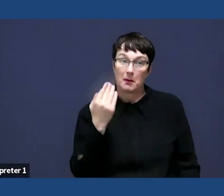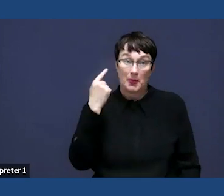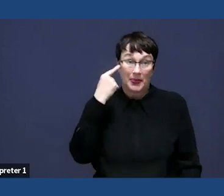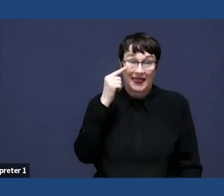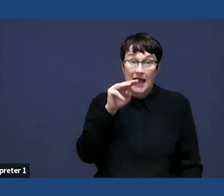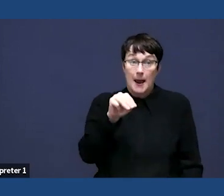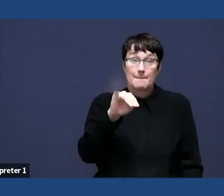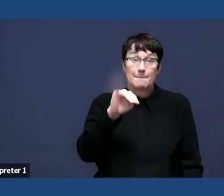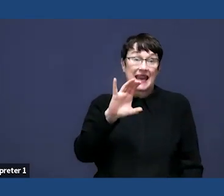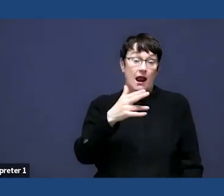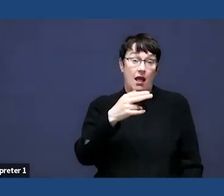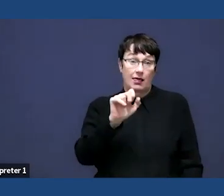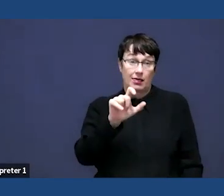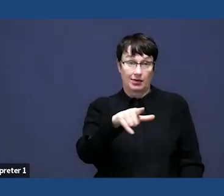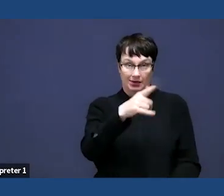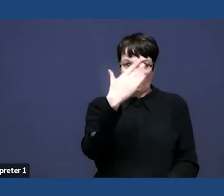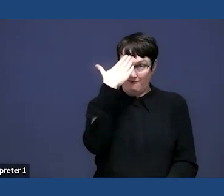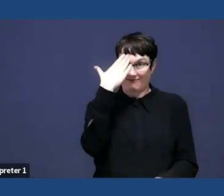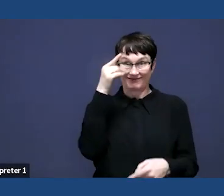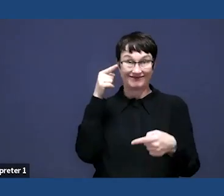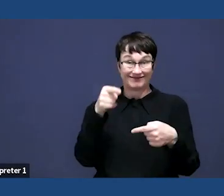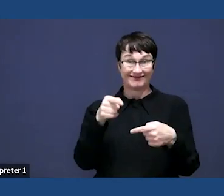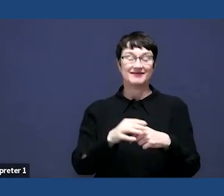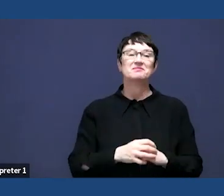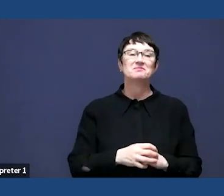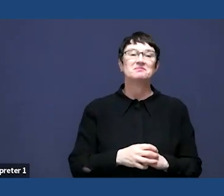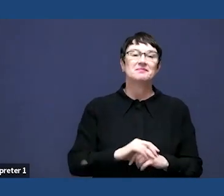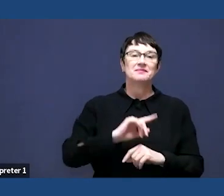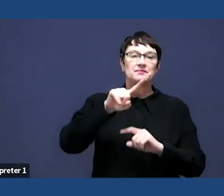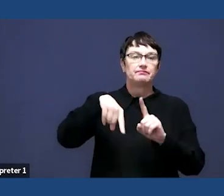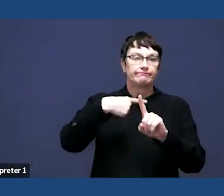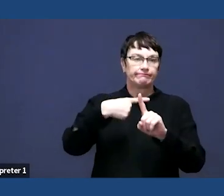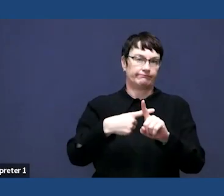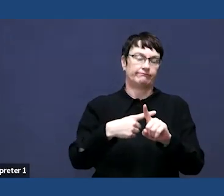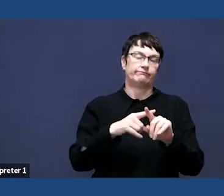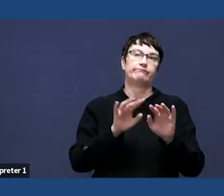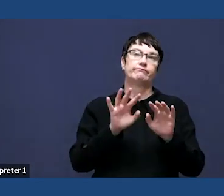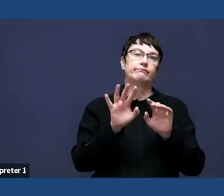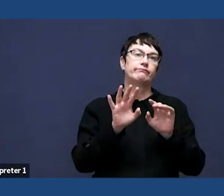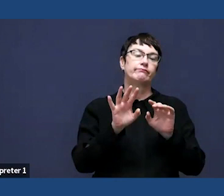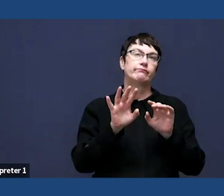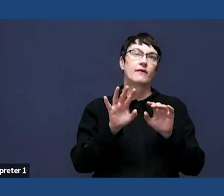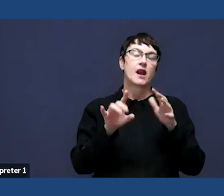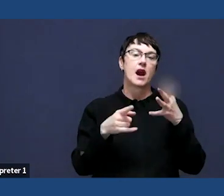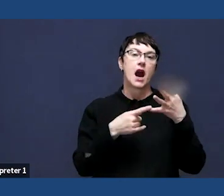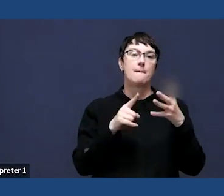Silvia, you just mentioned accessible city, longevity city.